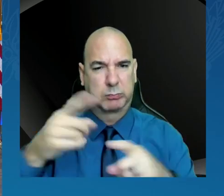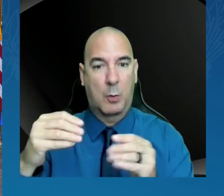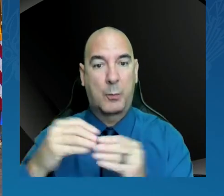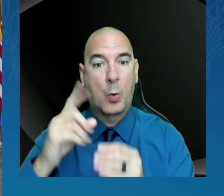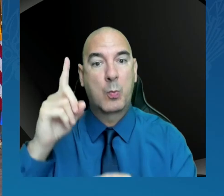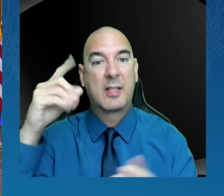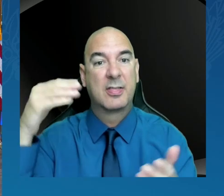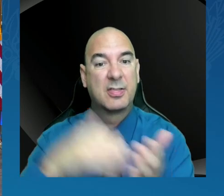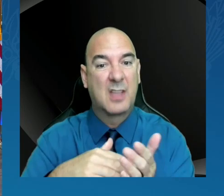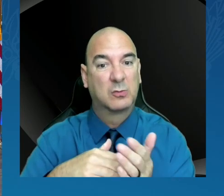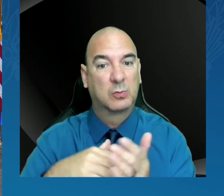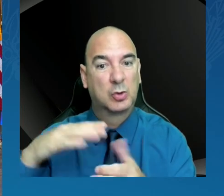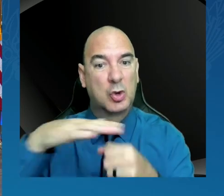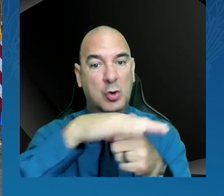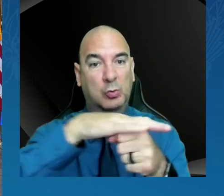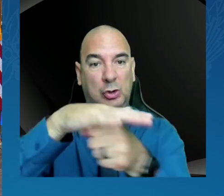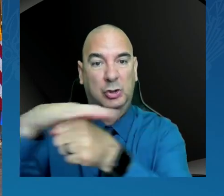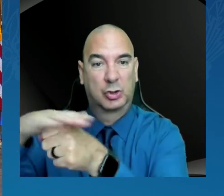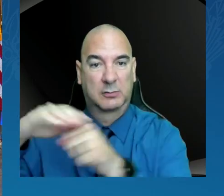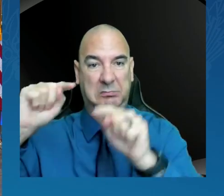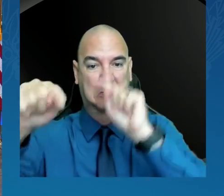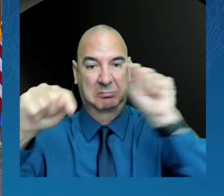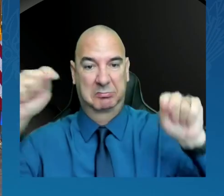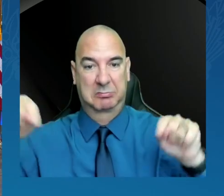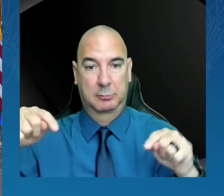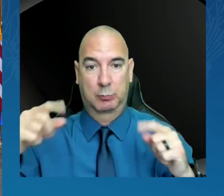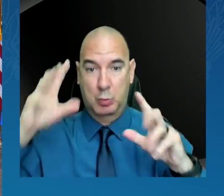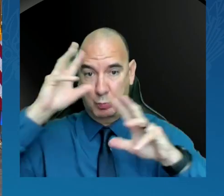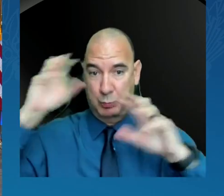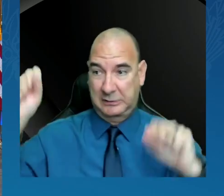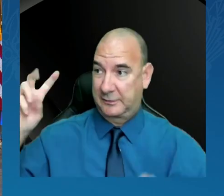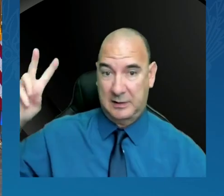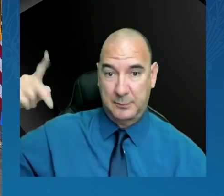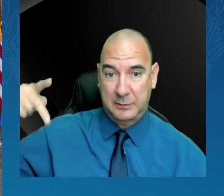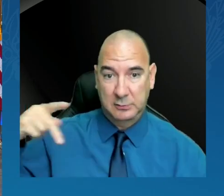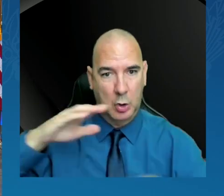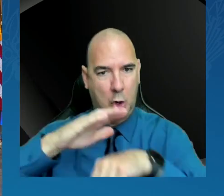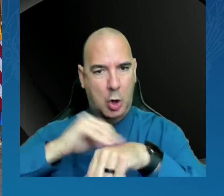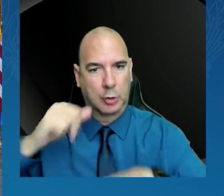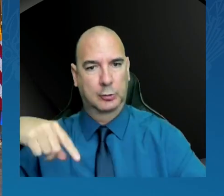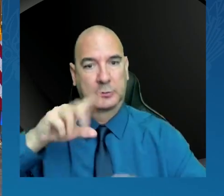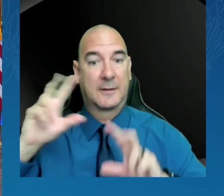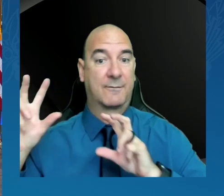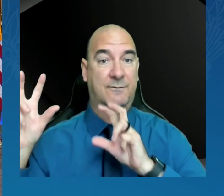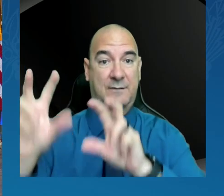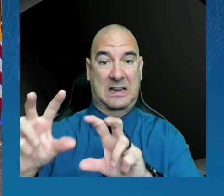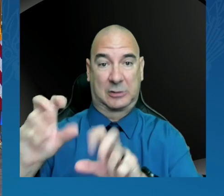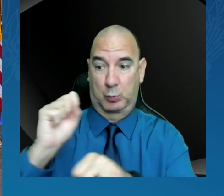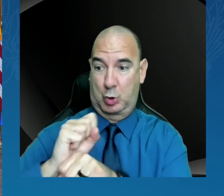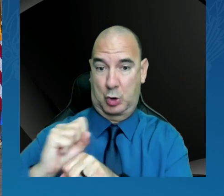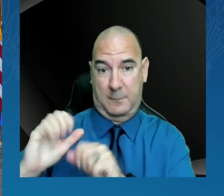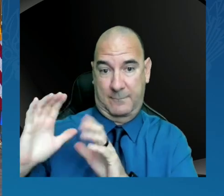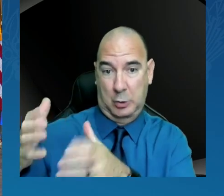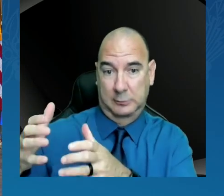and vice president's call to invest in our workforce. So on whitehouse.gov, our website,